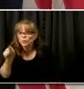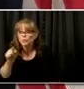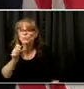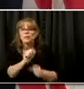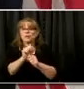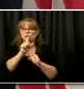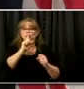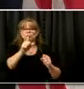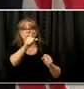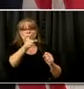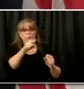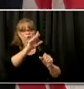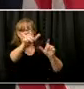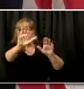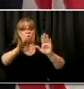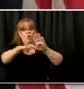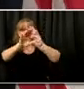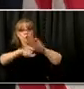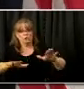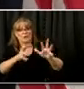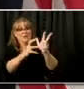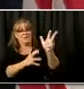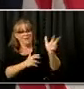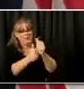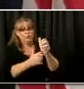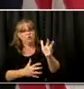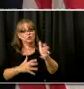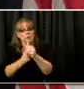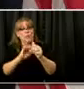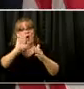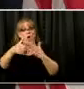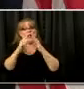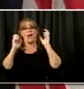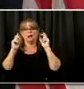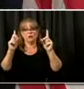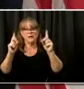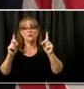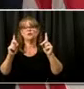their classmates are at so that they're ready to re-enter the schools when when you feel it's safe